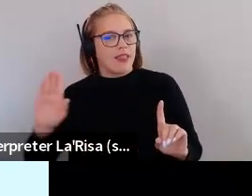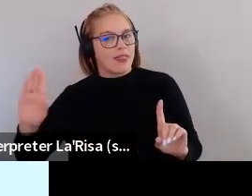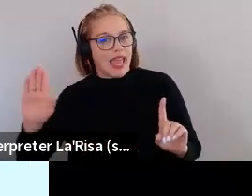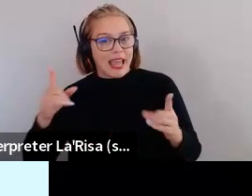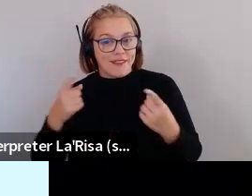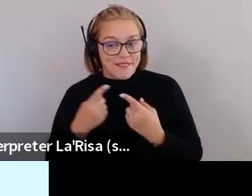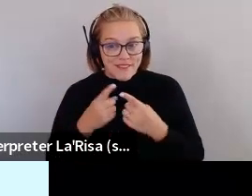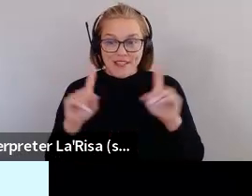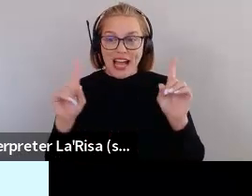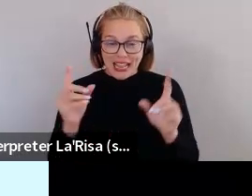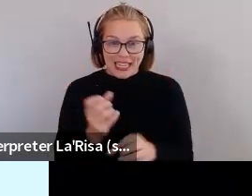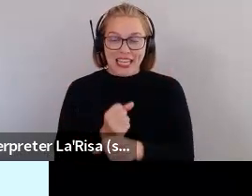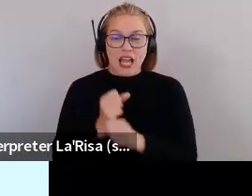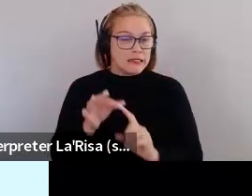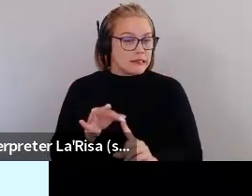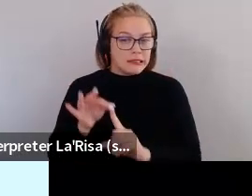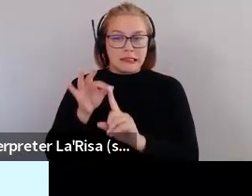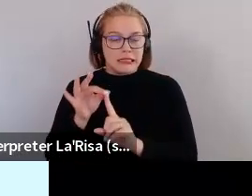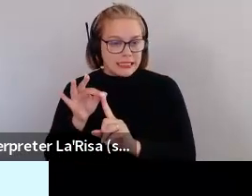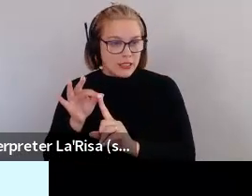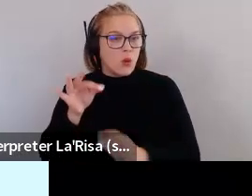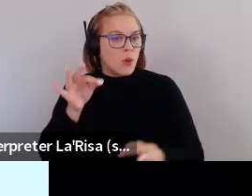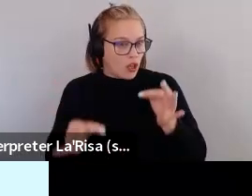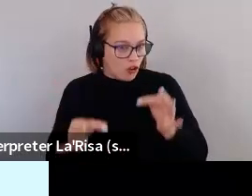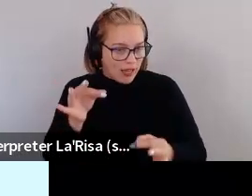Marsha, can I add, when my favorite stories from the 504 --